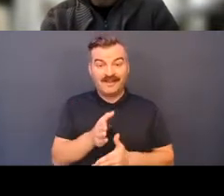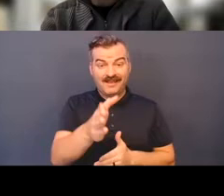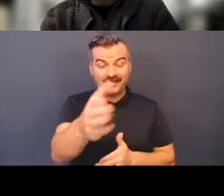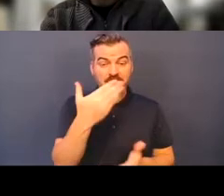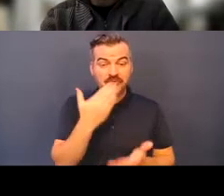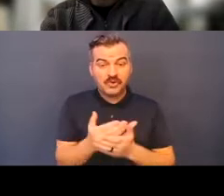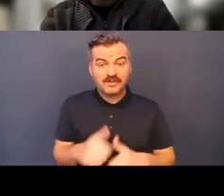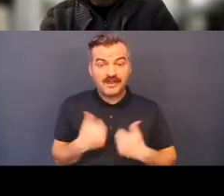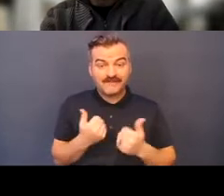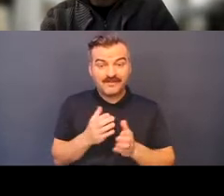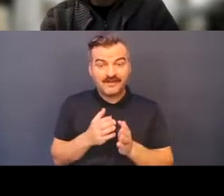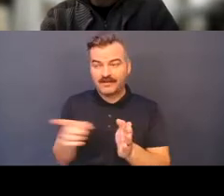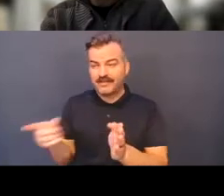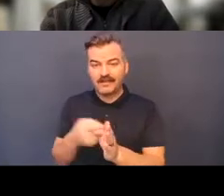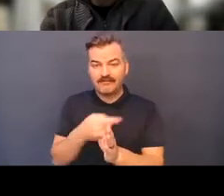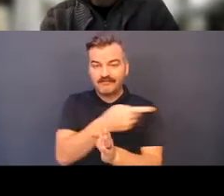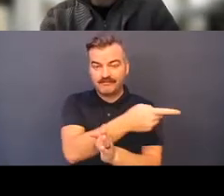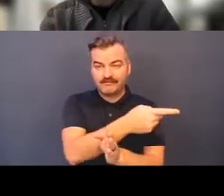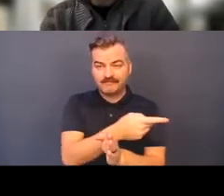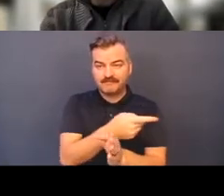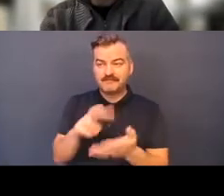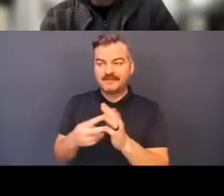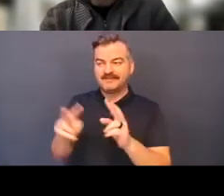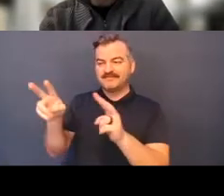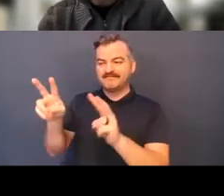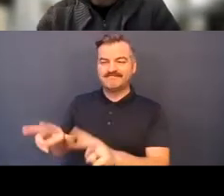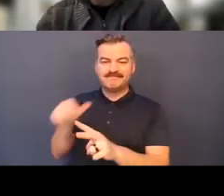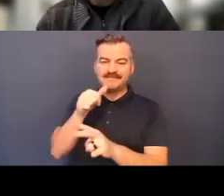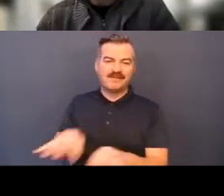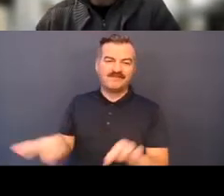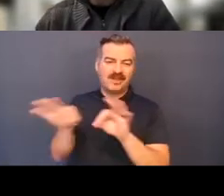comparison to non disabled people. They are deemed of less value in triage as a response